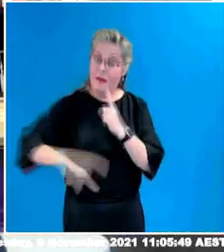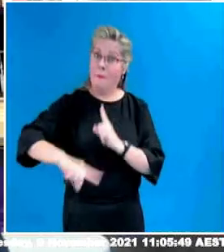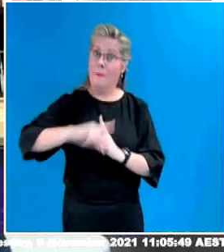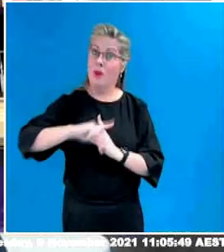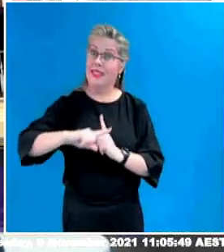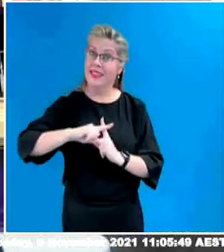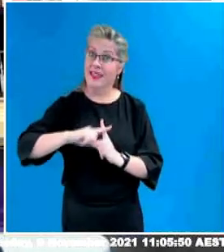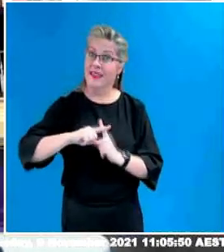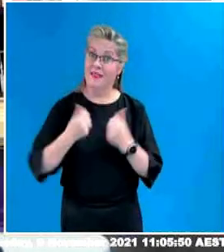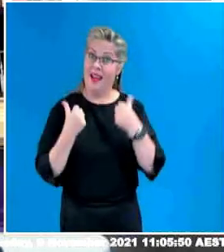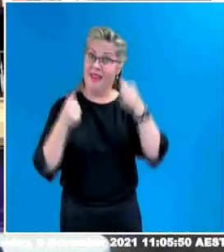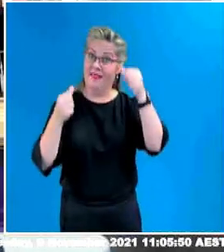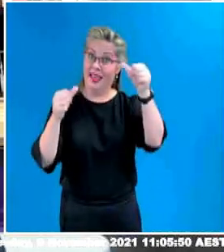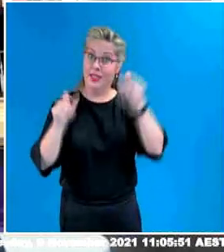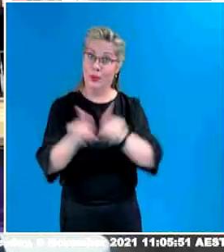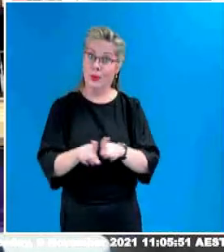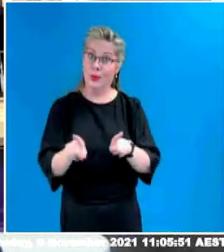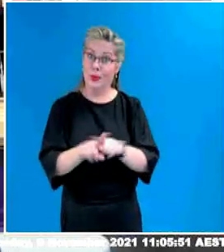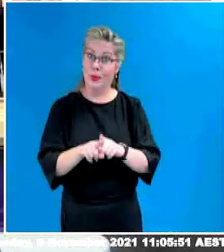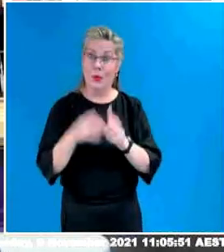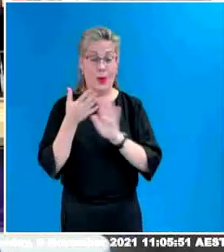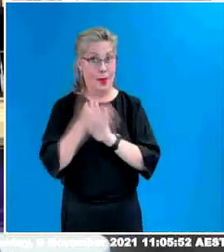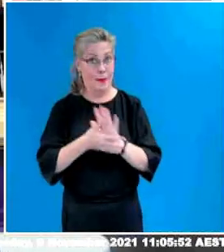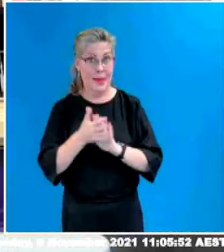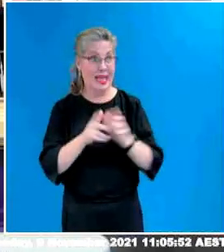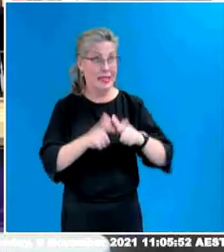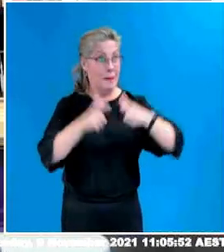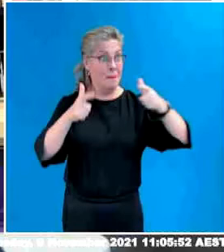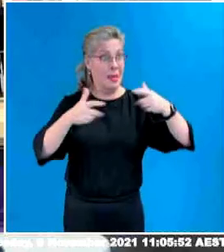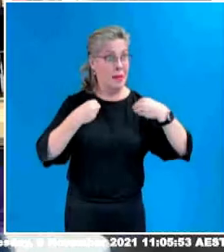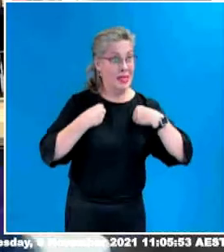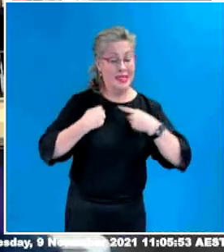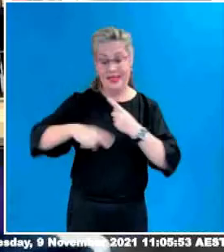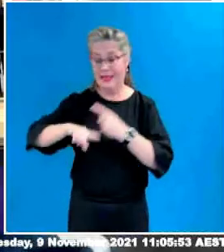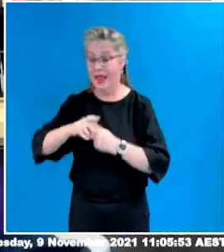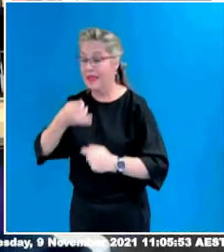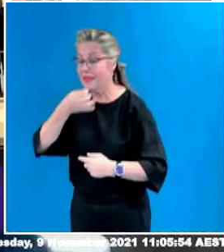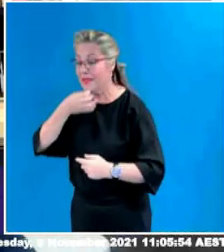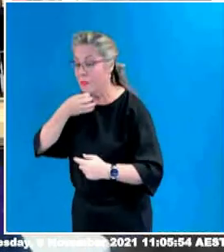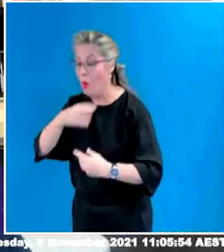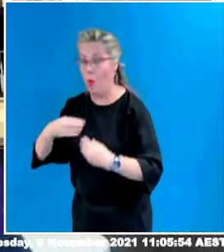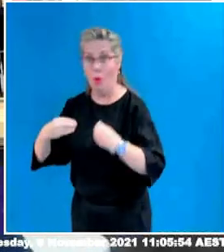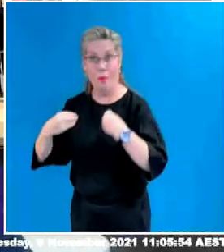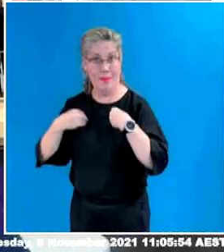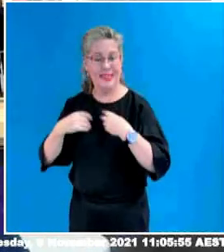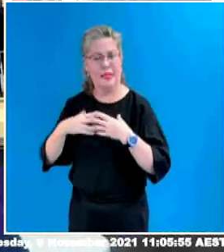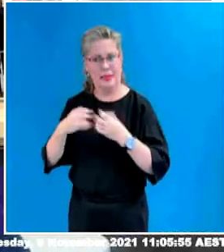a negative impact on heart. It is not just limited to the large, global multinational